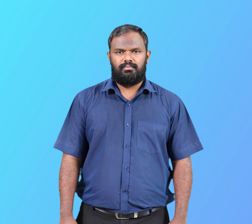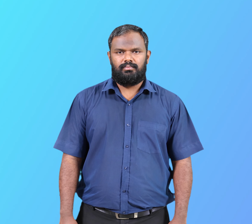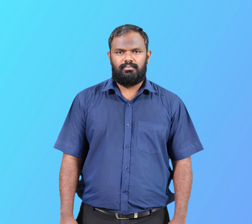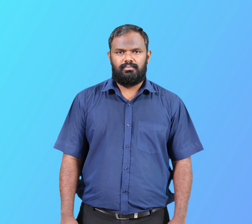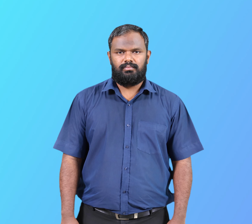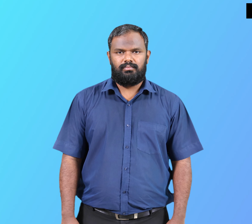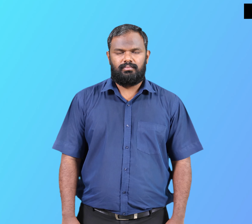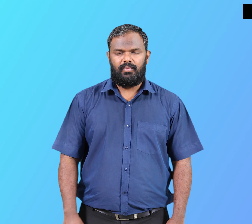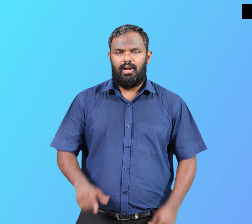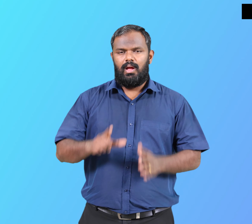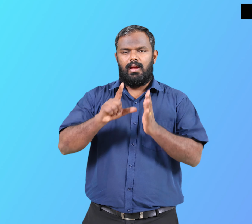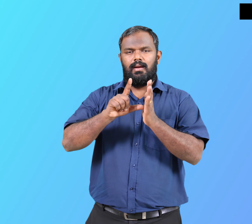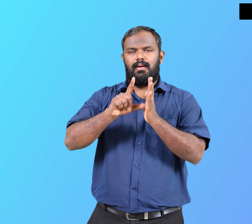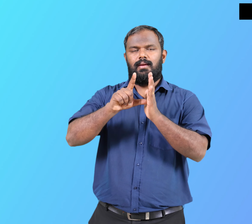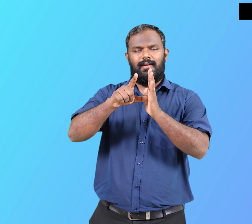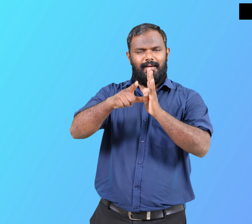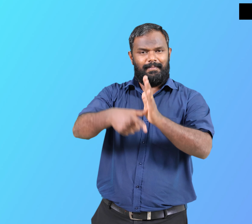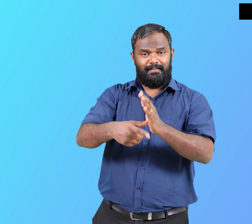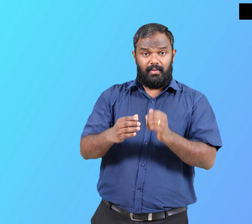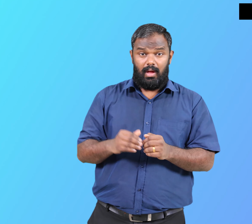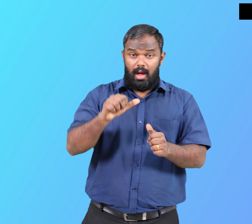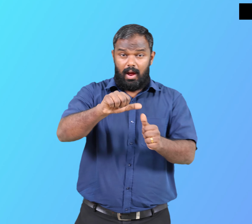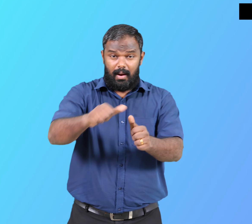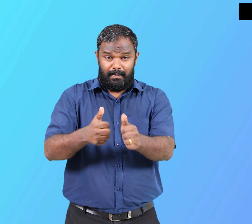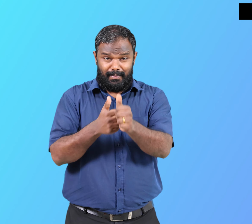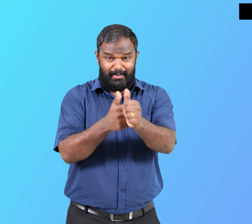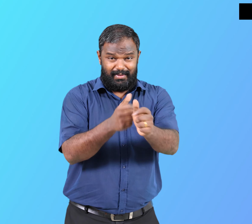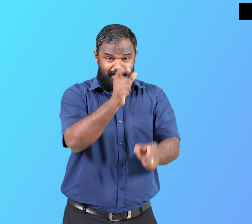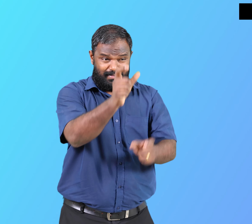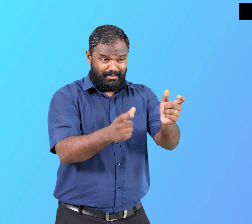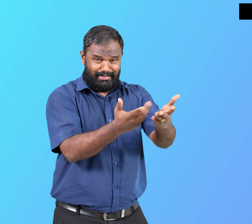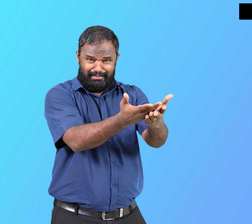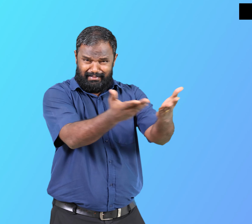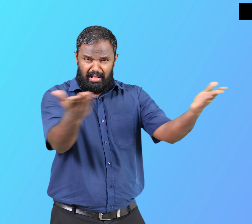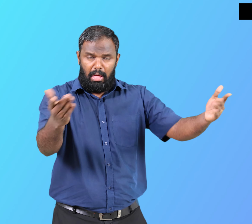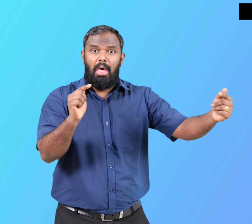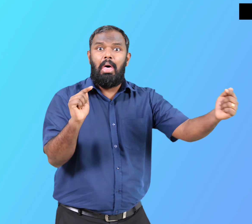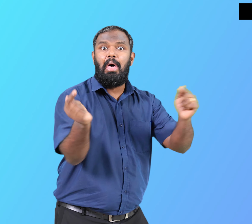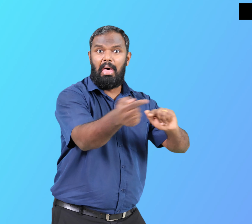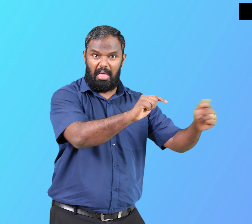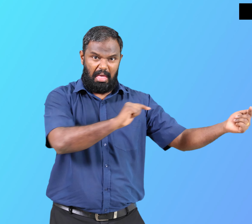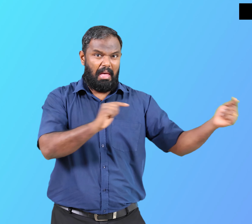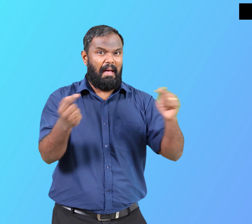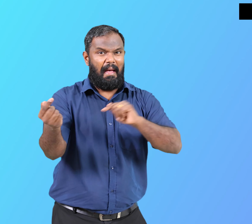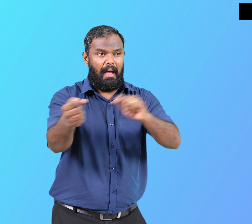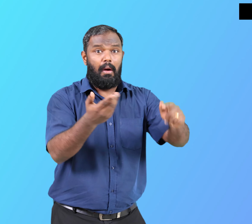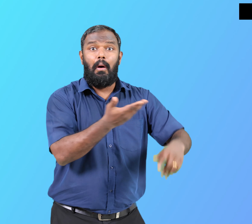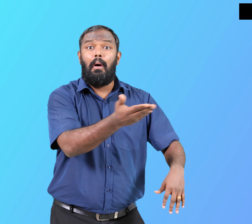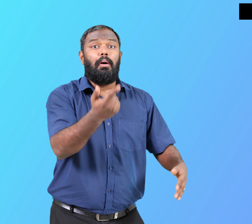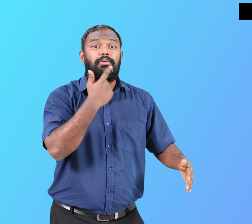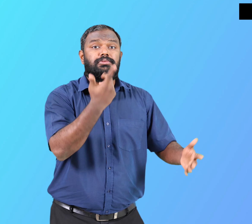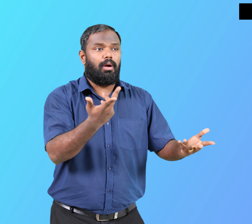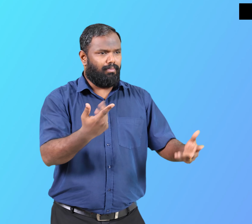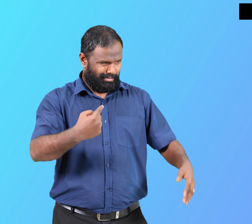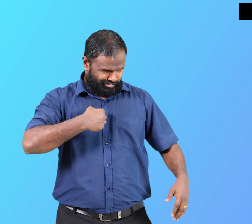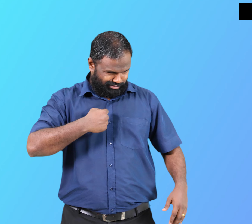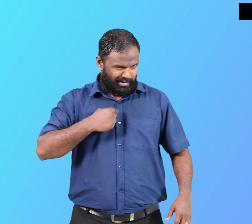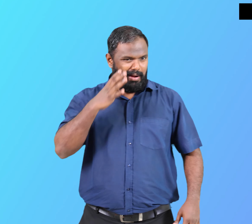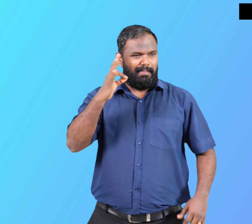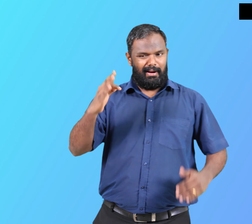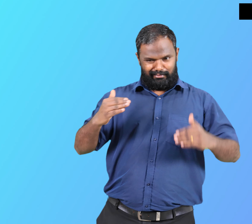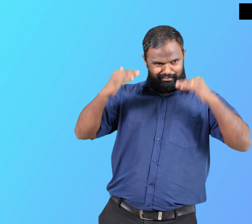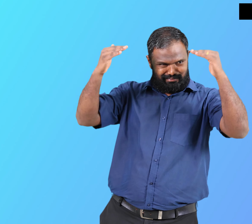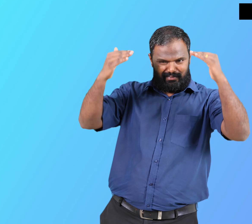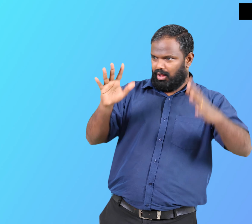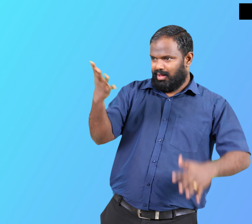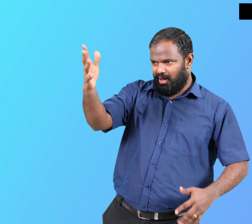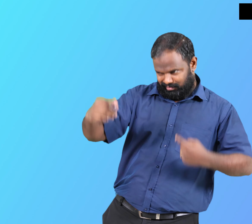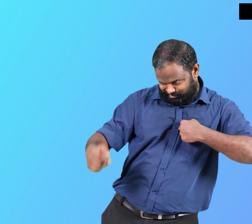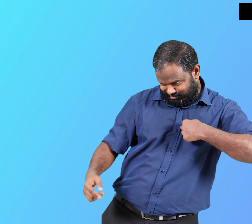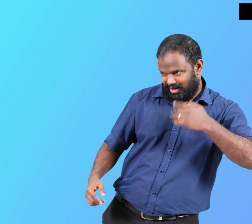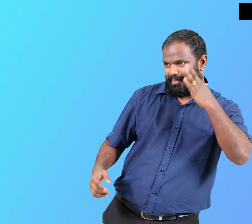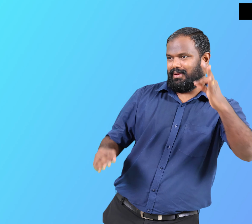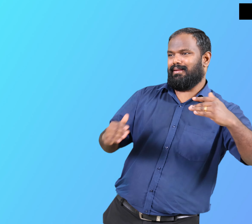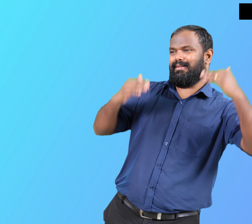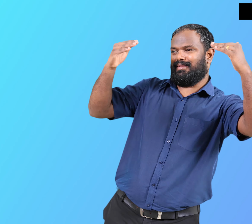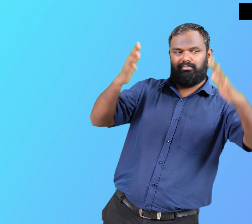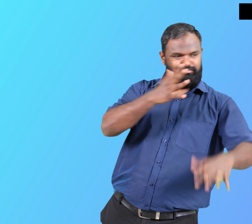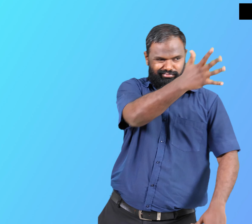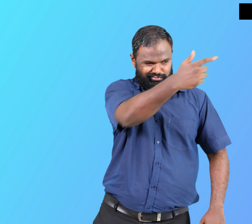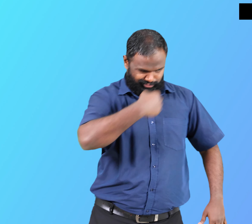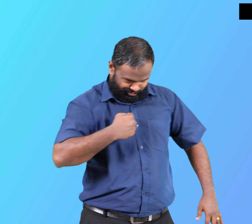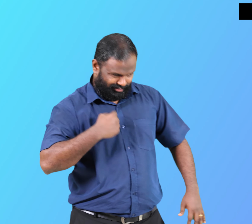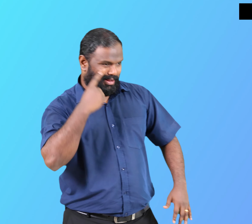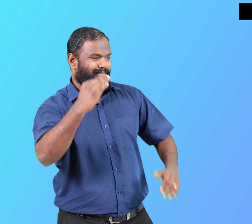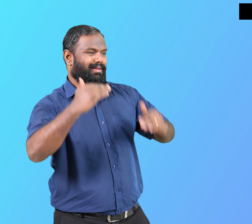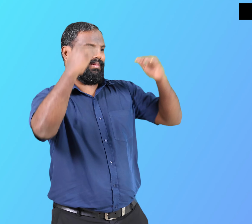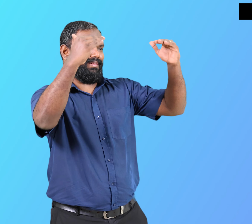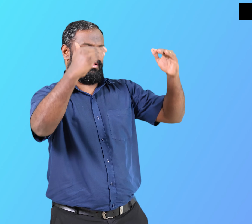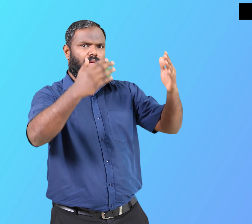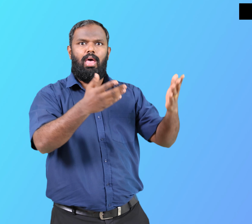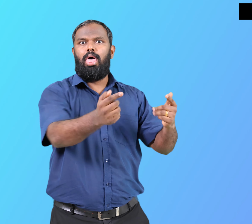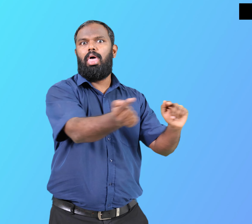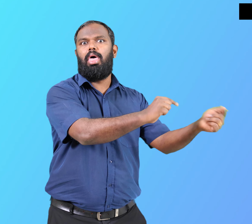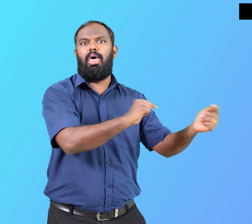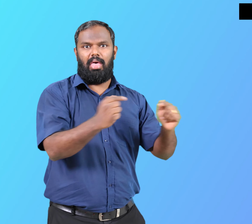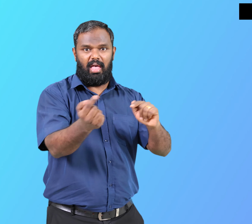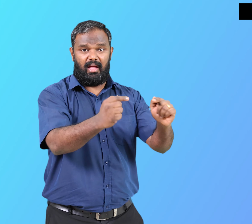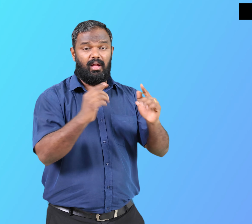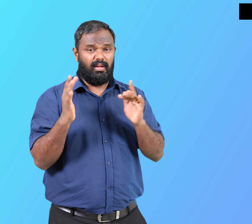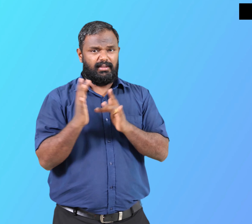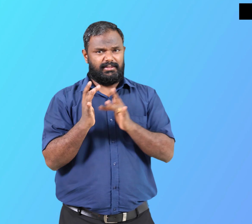Later, the apostles began to argue about which one of them was the most important.